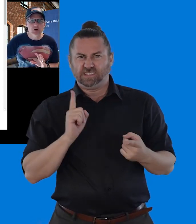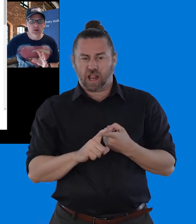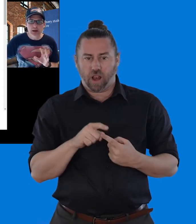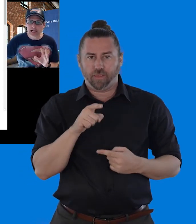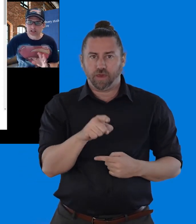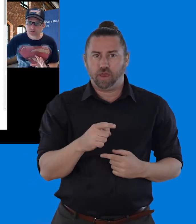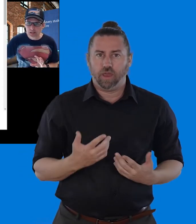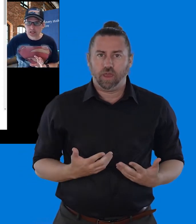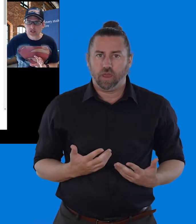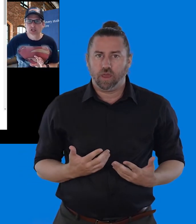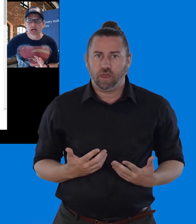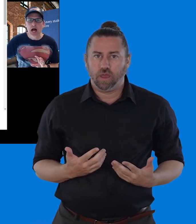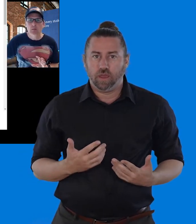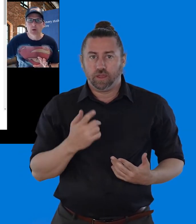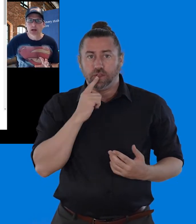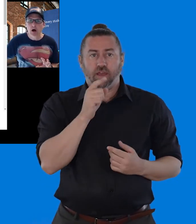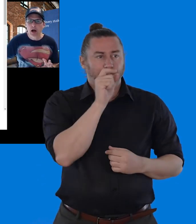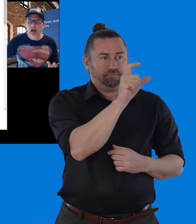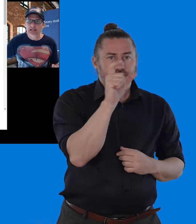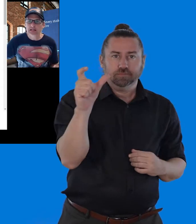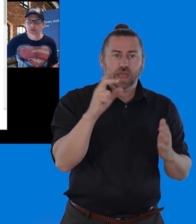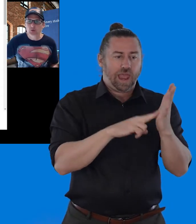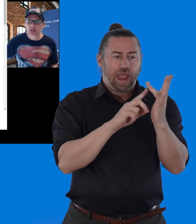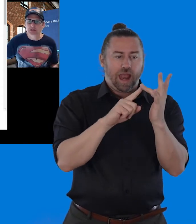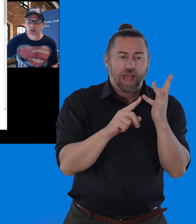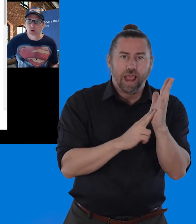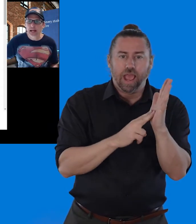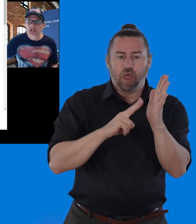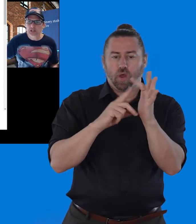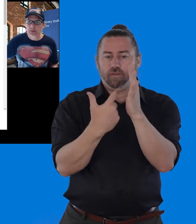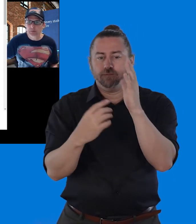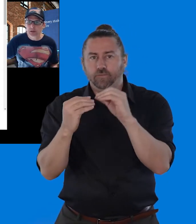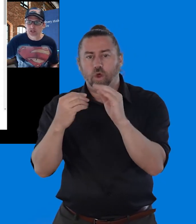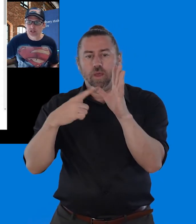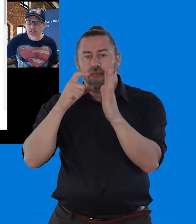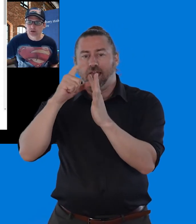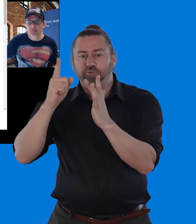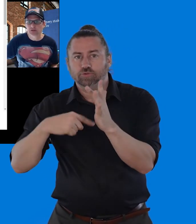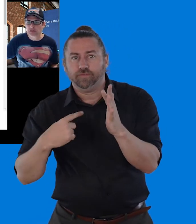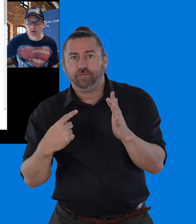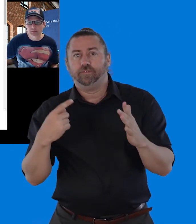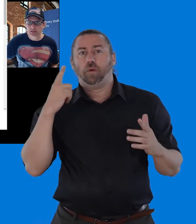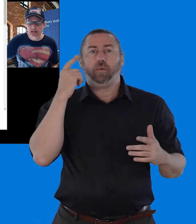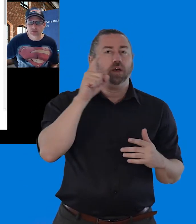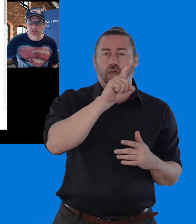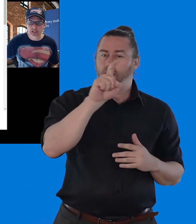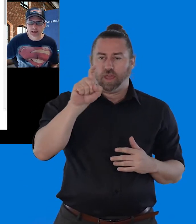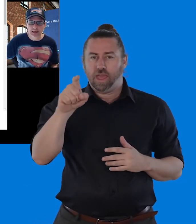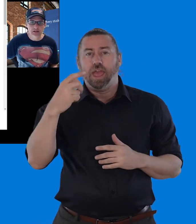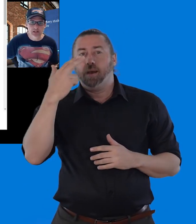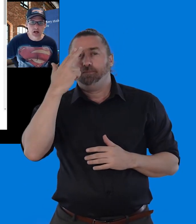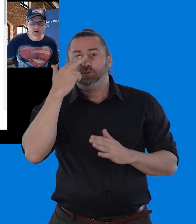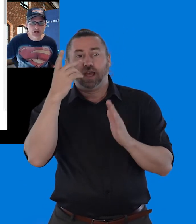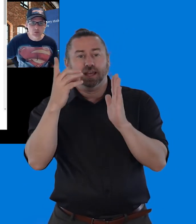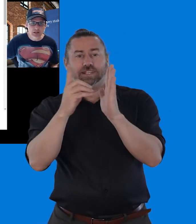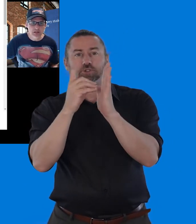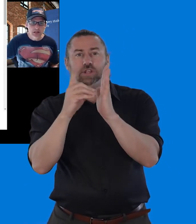We've got the parts of speech. And when we highlight some of these words, there will actually be a picture dictionary. I'm just sorry and I'm just clicking until I find one.